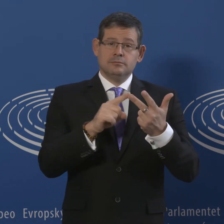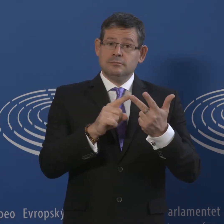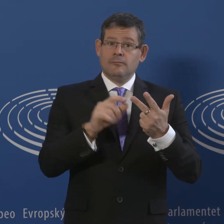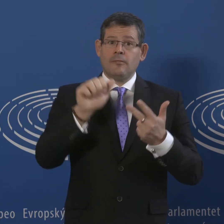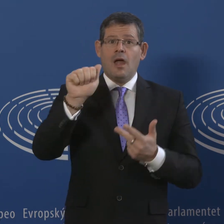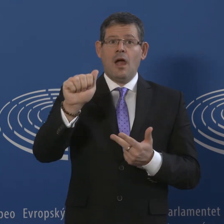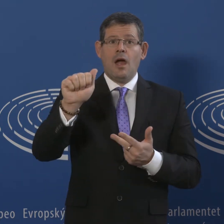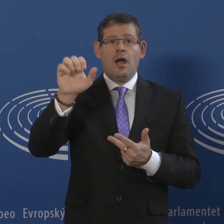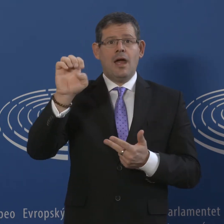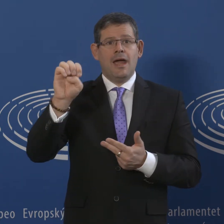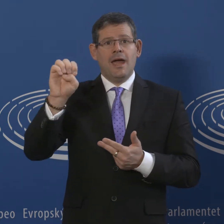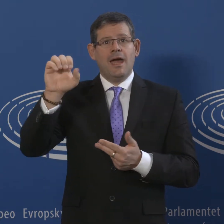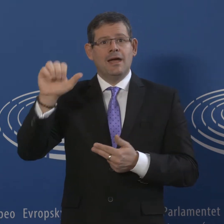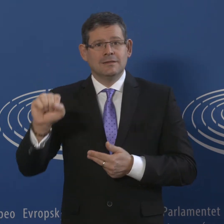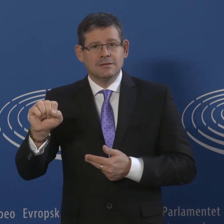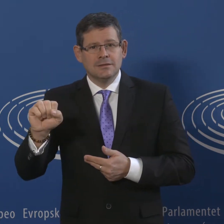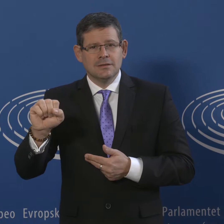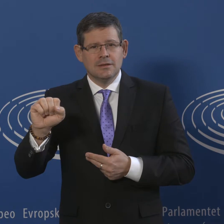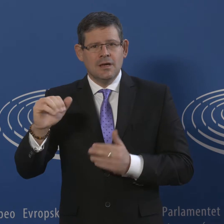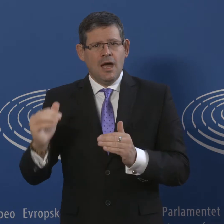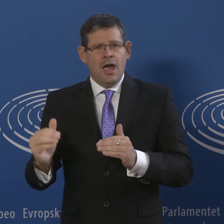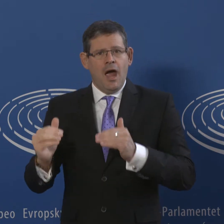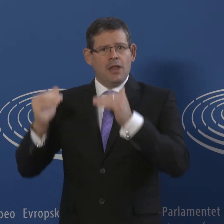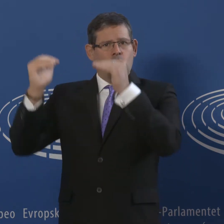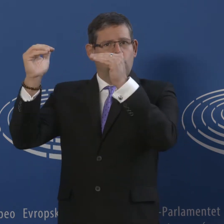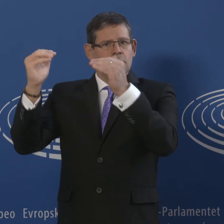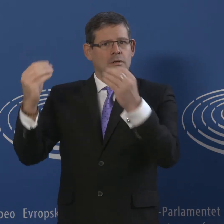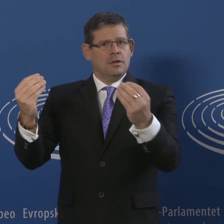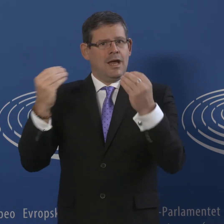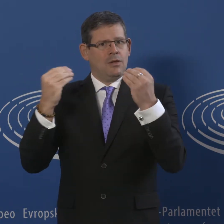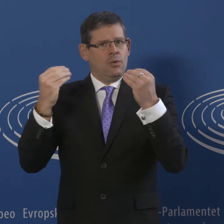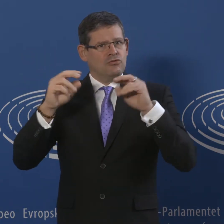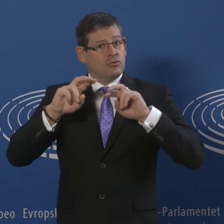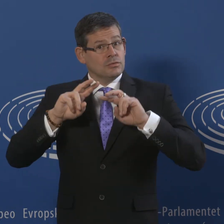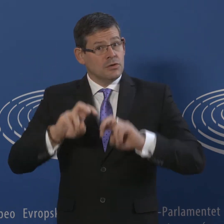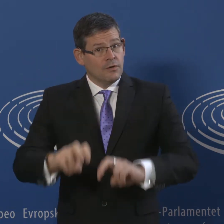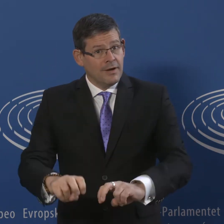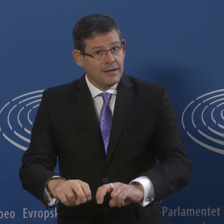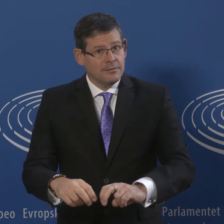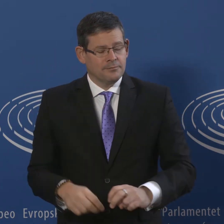AES - Adult Education Survey